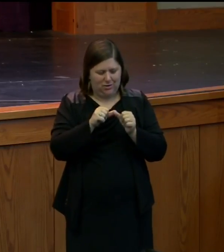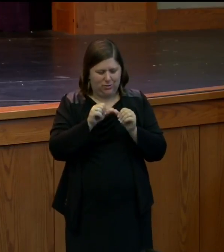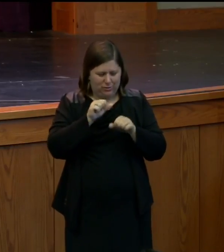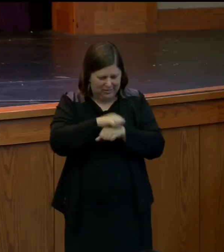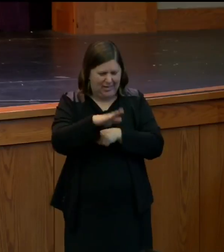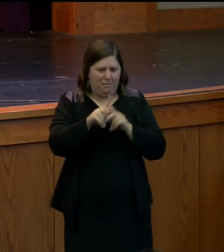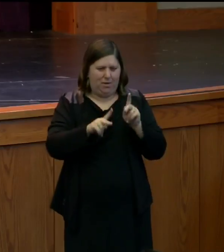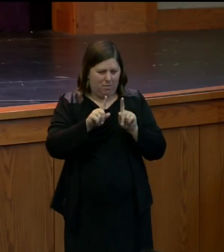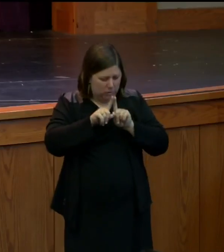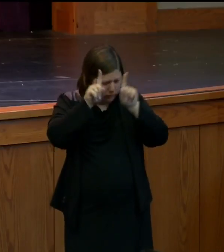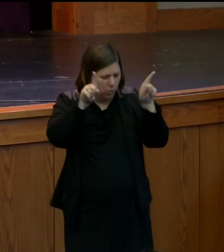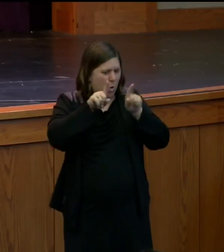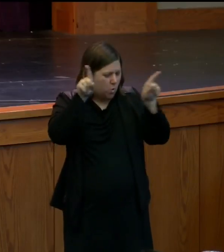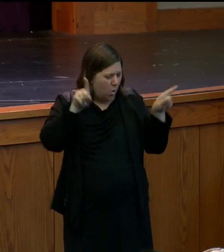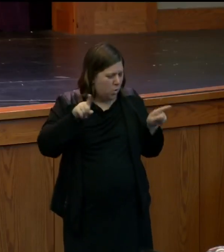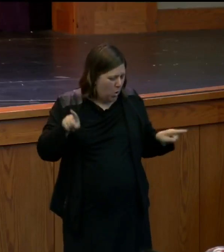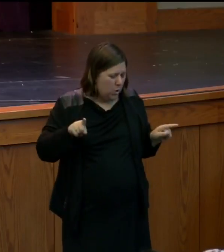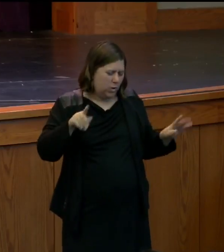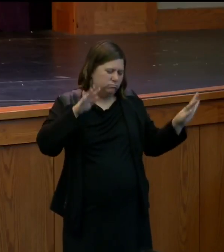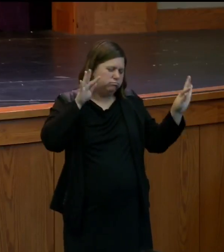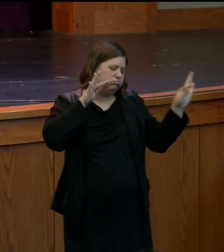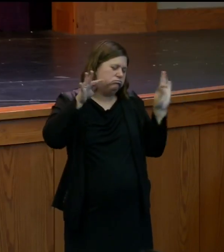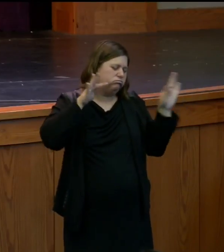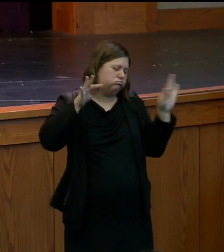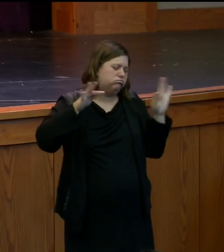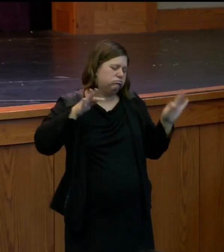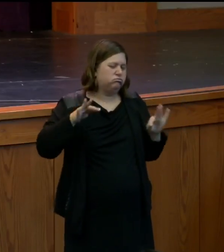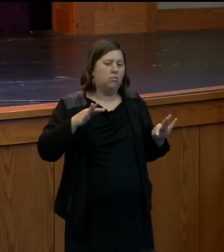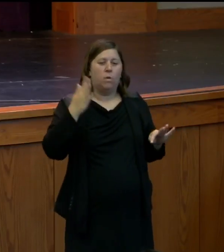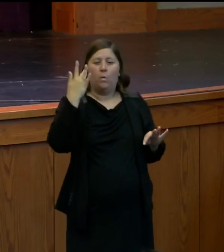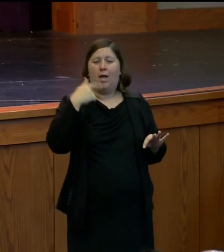WITH STRONG VOICES BECAUSE WHEN I SPOKE TO THAT COUNCIL IN NEW